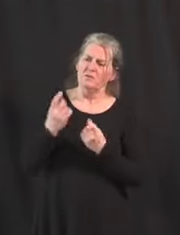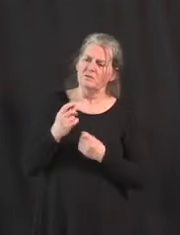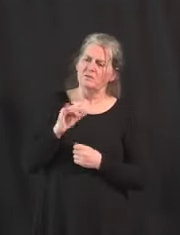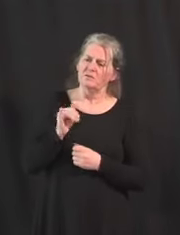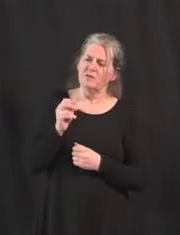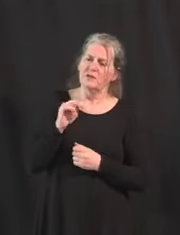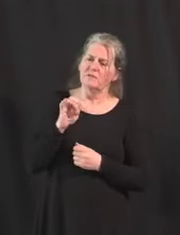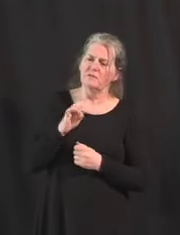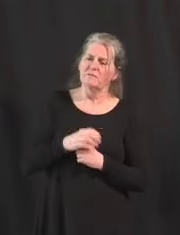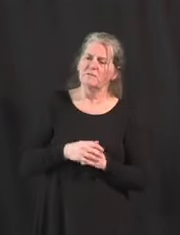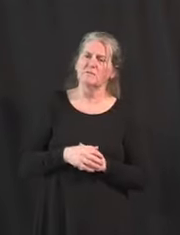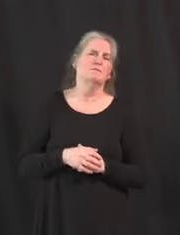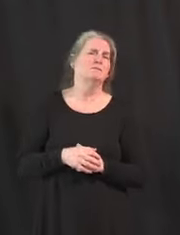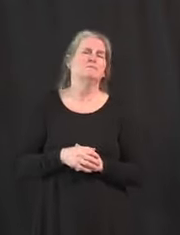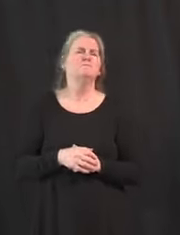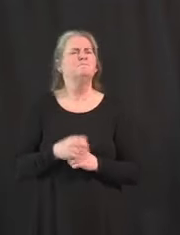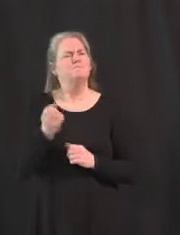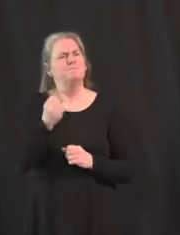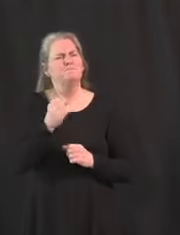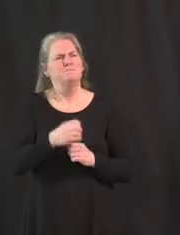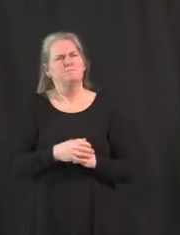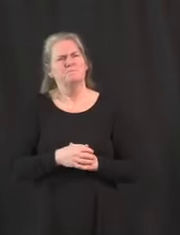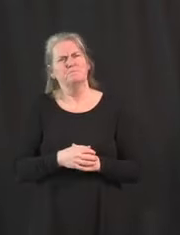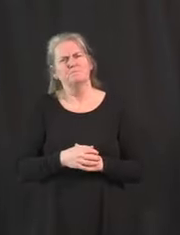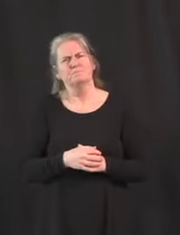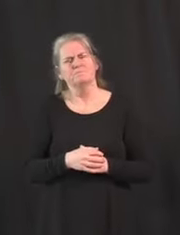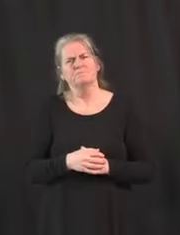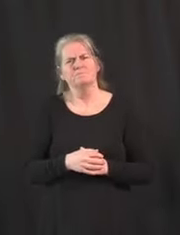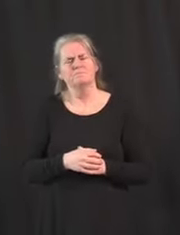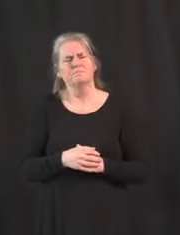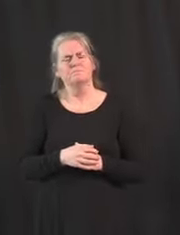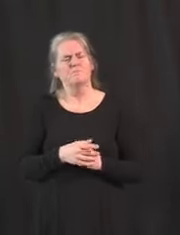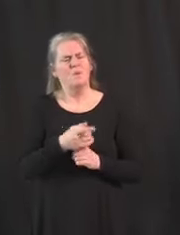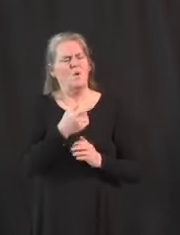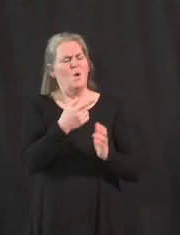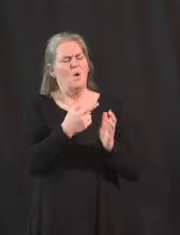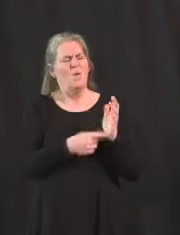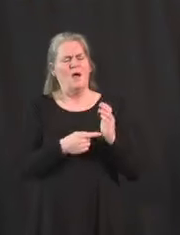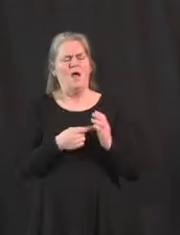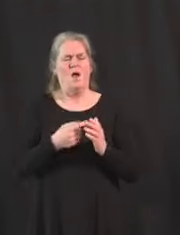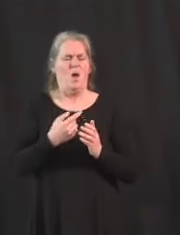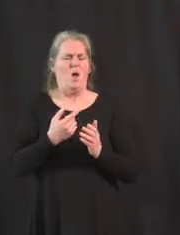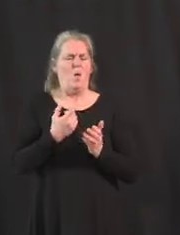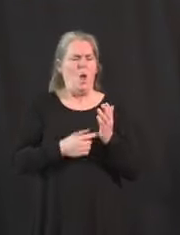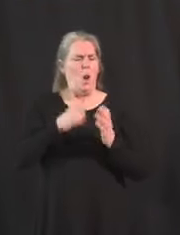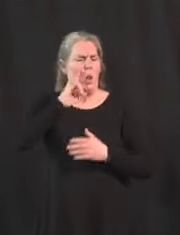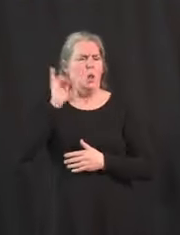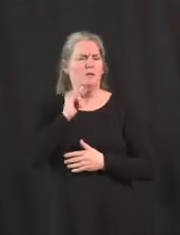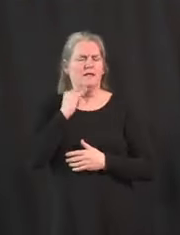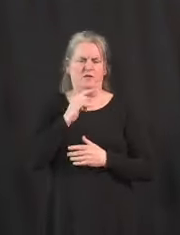YEAH, AND WHAT WOULD BE A SIGNAL OF COMMUNITY TRANSMISSION? WHAT WOULD STICK OUT IF THERE